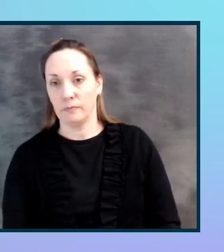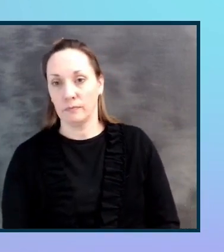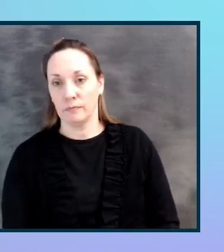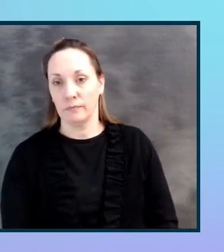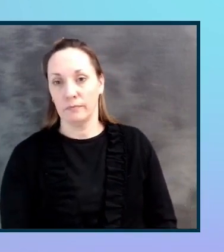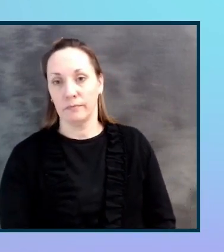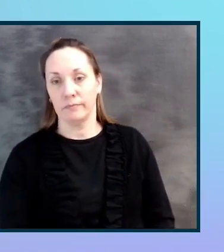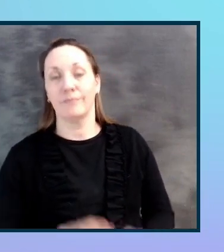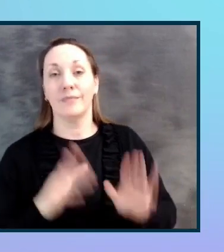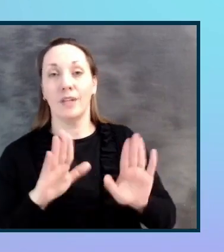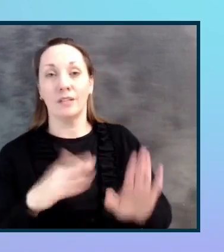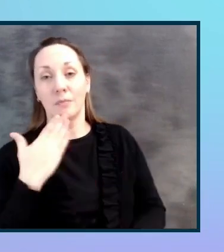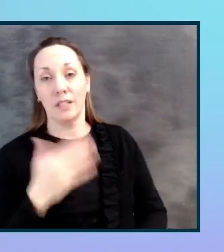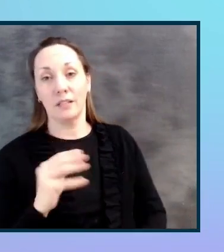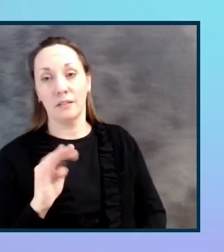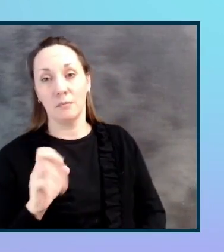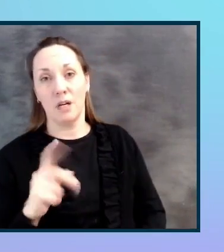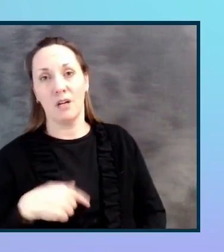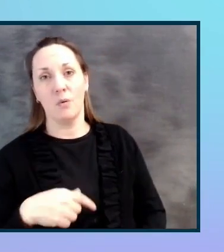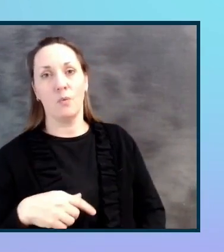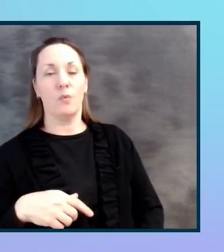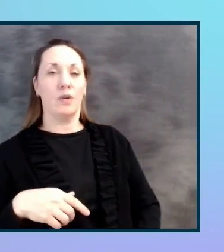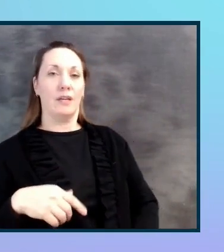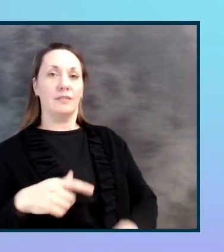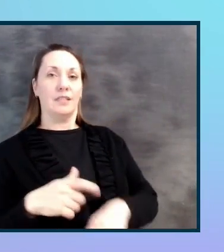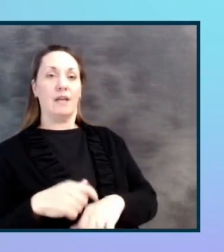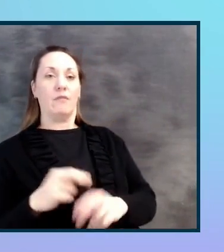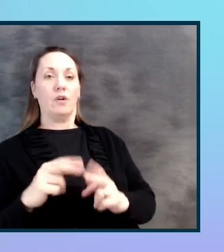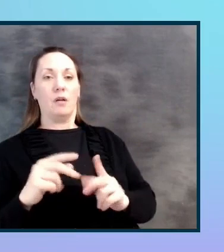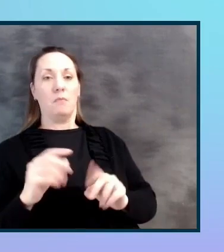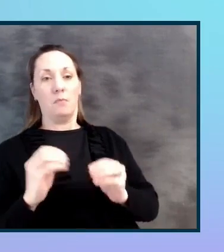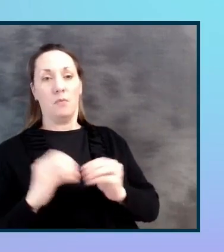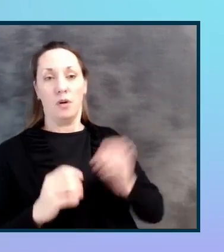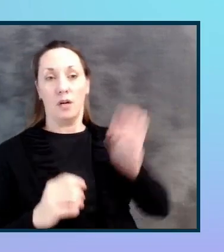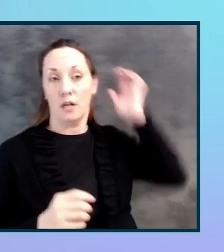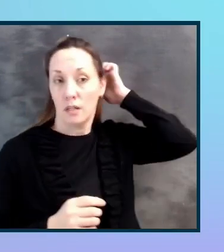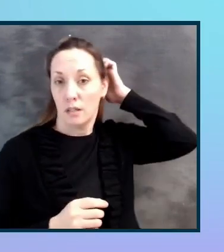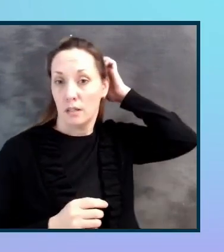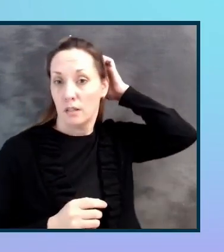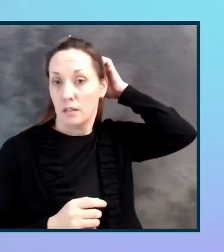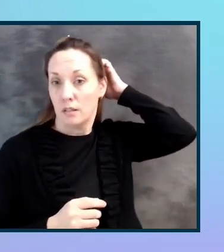Awesome, thanks Mark. We got time for a couple more. Maybe squeeze three in.